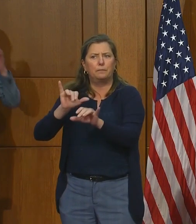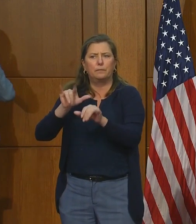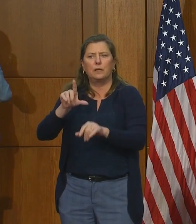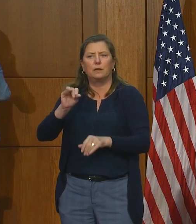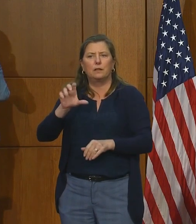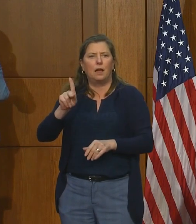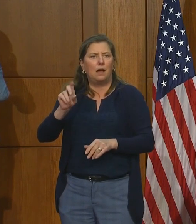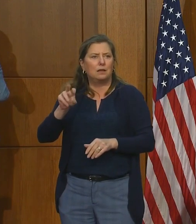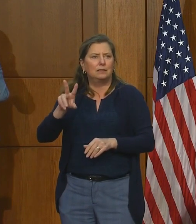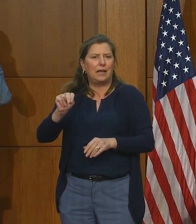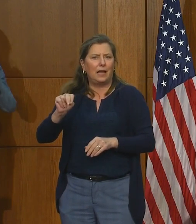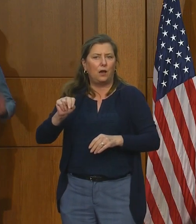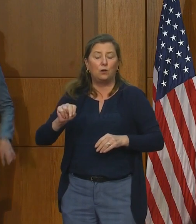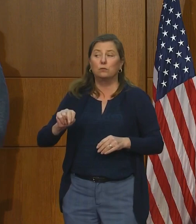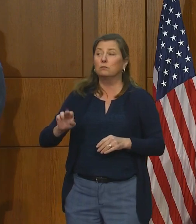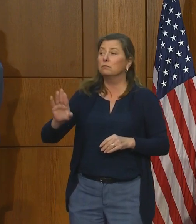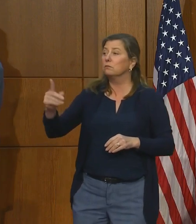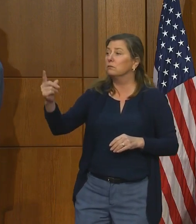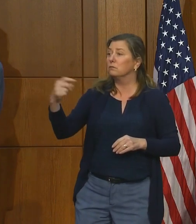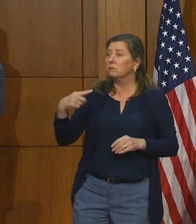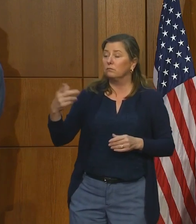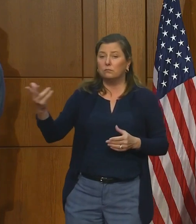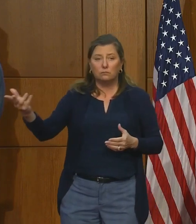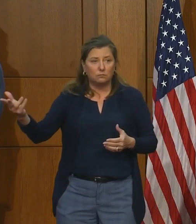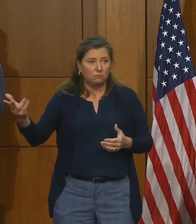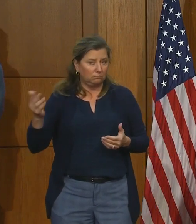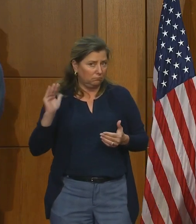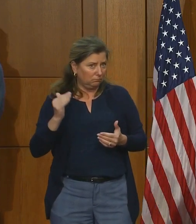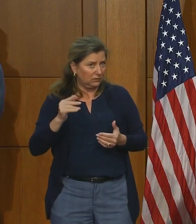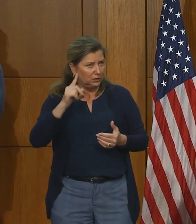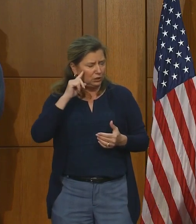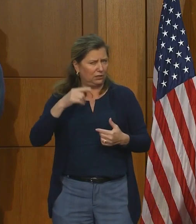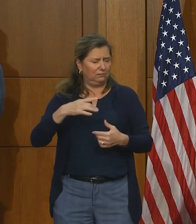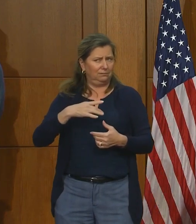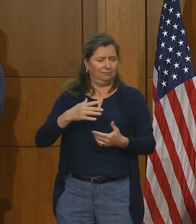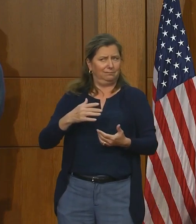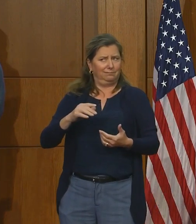WITHIN MY- FAMILY. AND HOW ARE